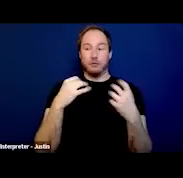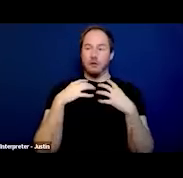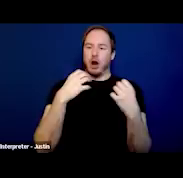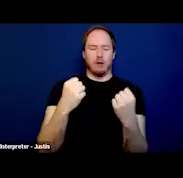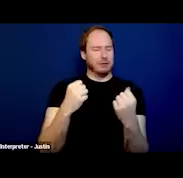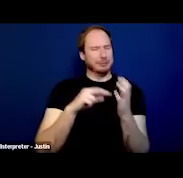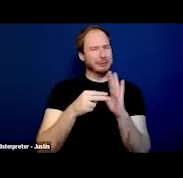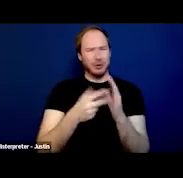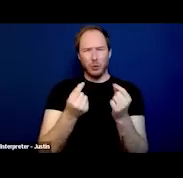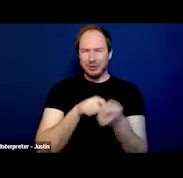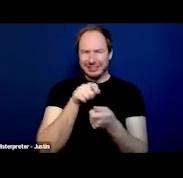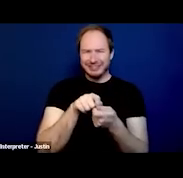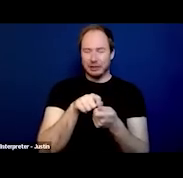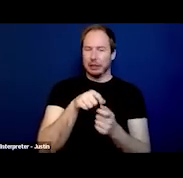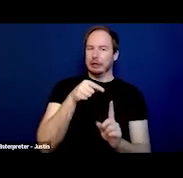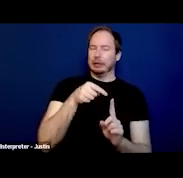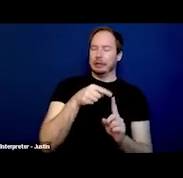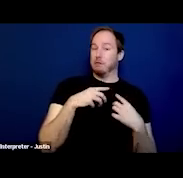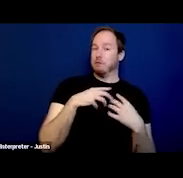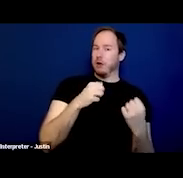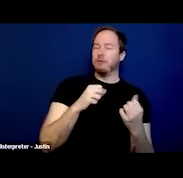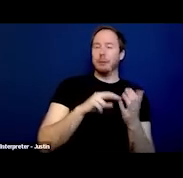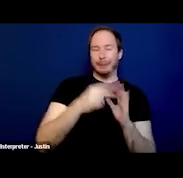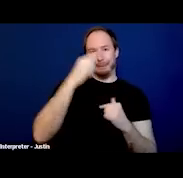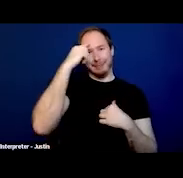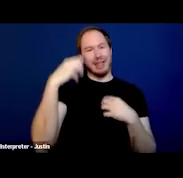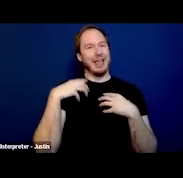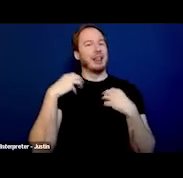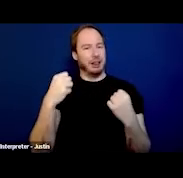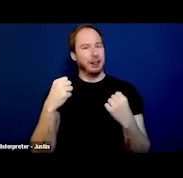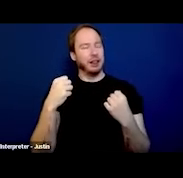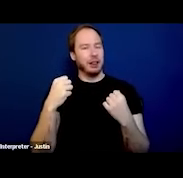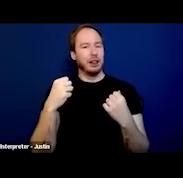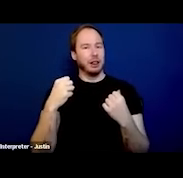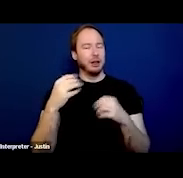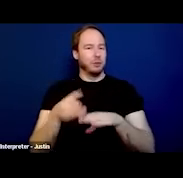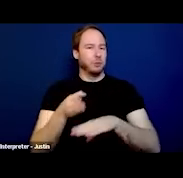but, in this regard, I'm talking about recovery in the mental health arena. And this really just speaks to the idea